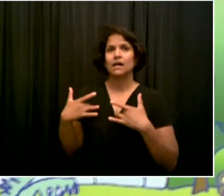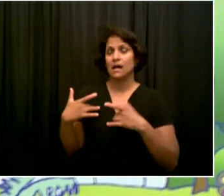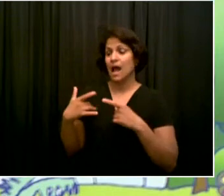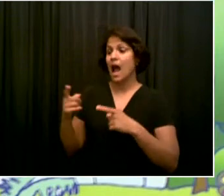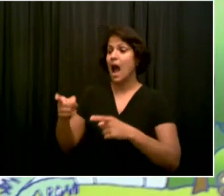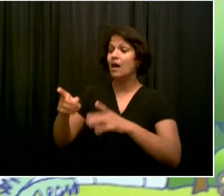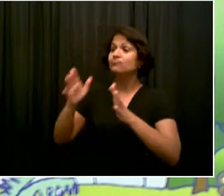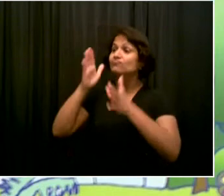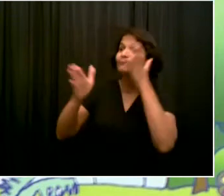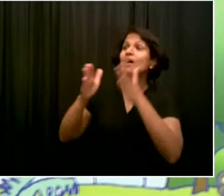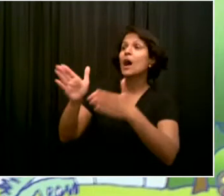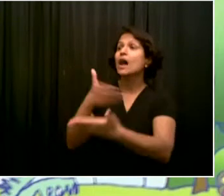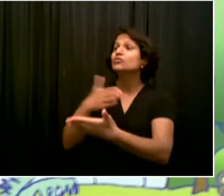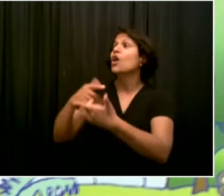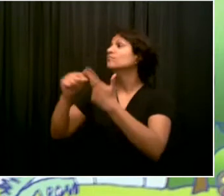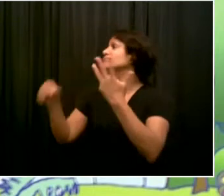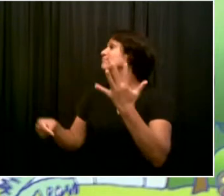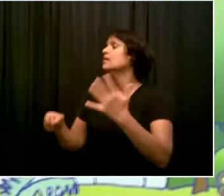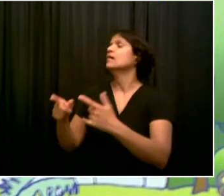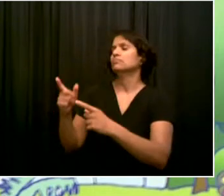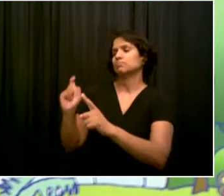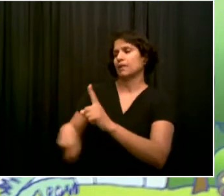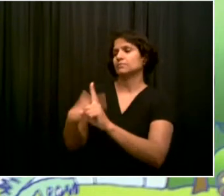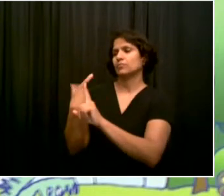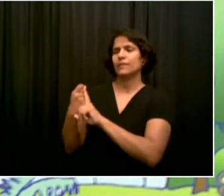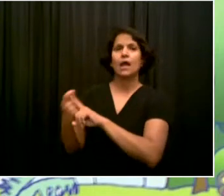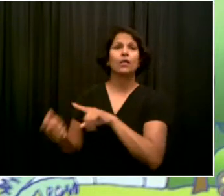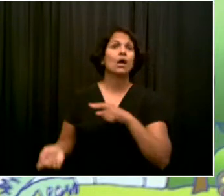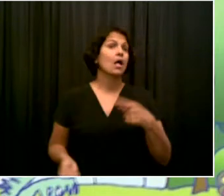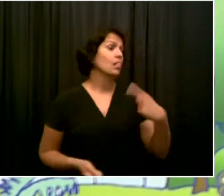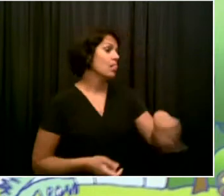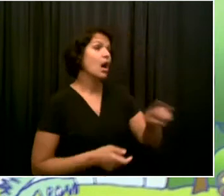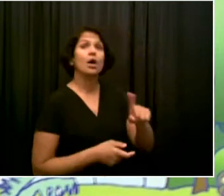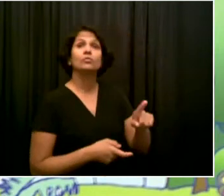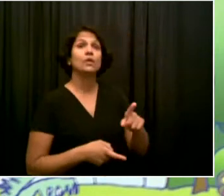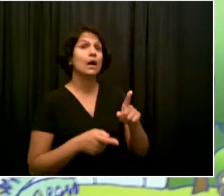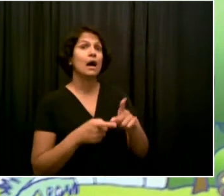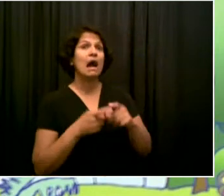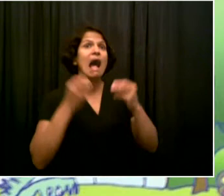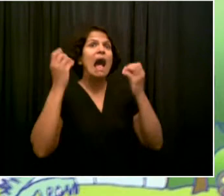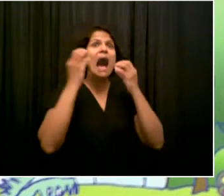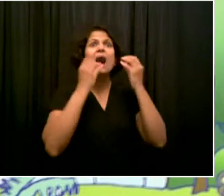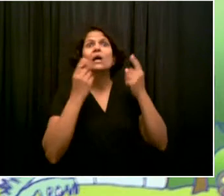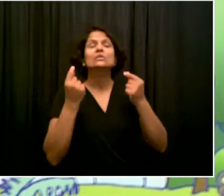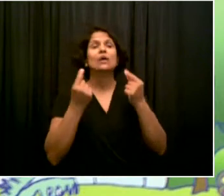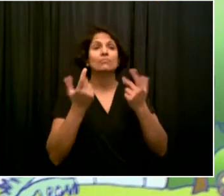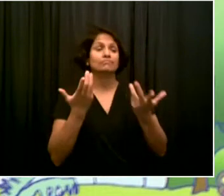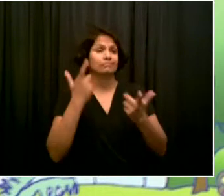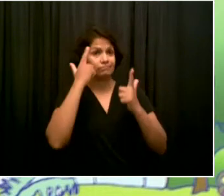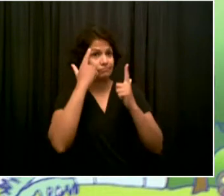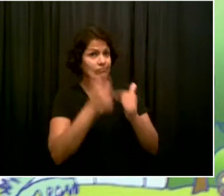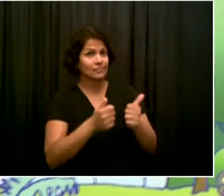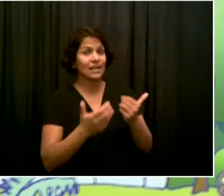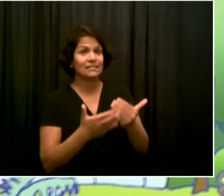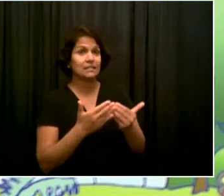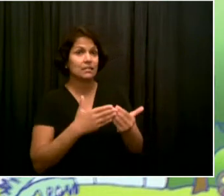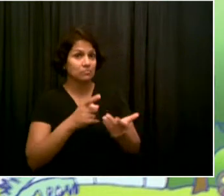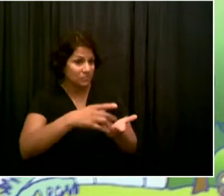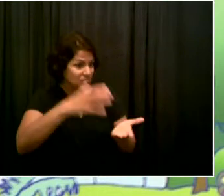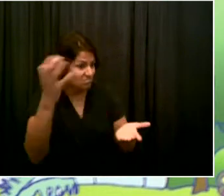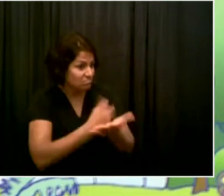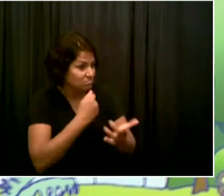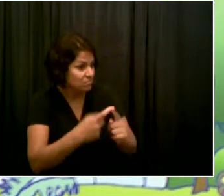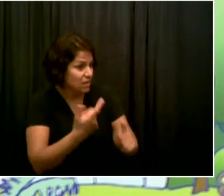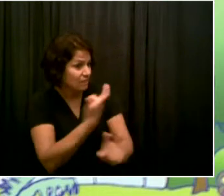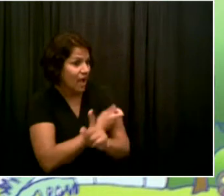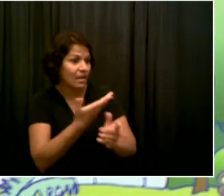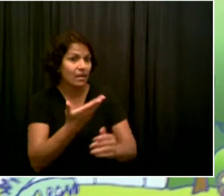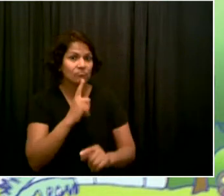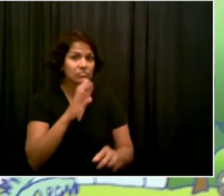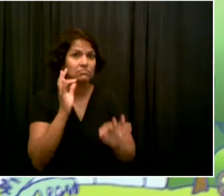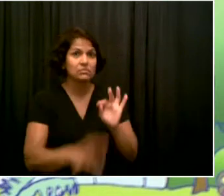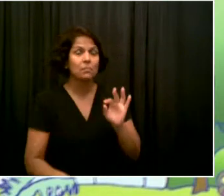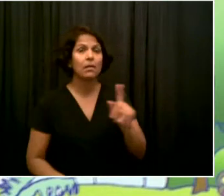VACCINATED FOLKS.